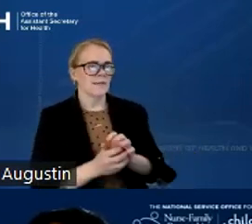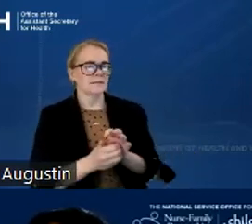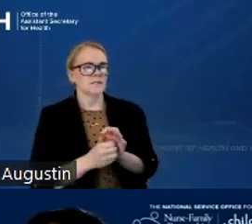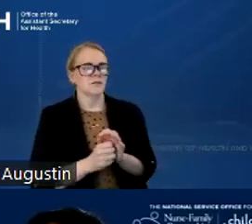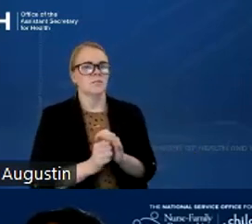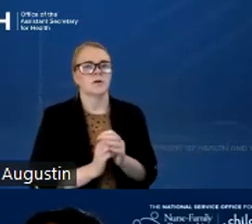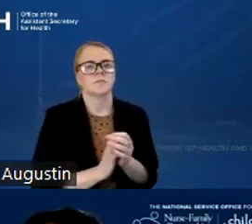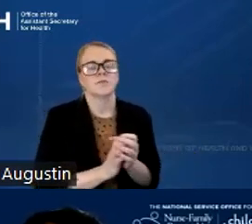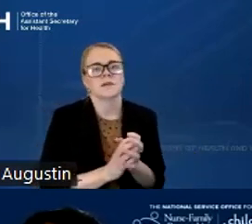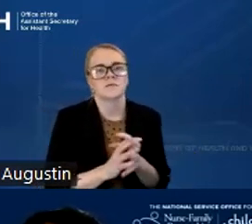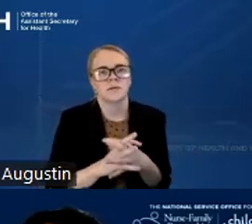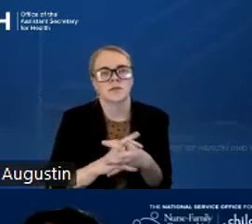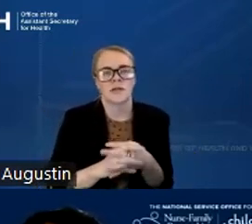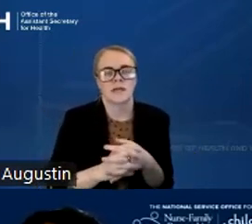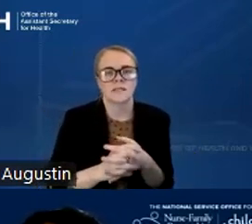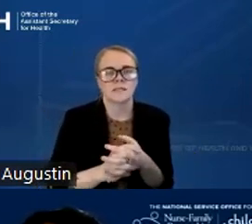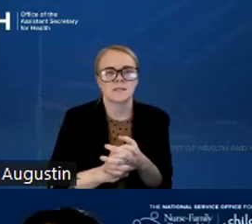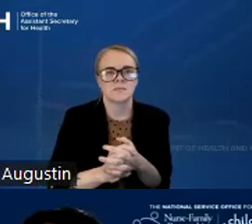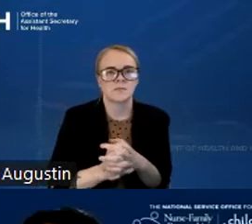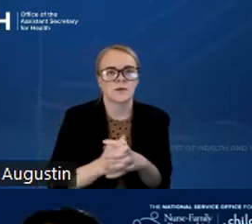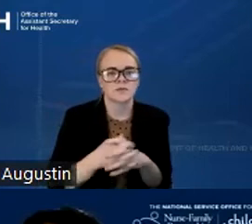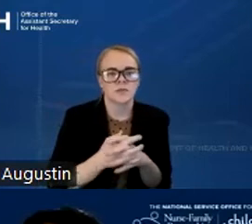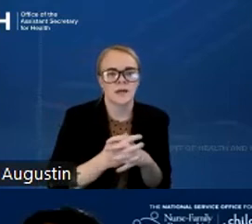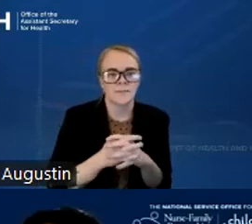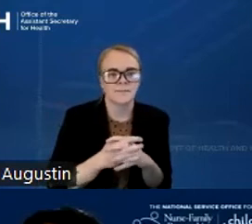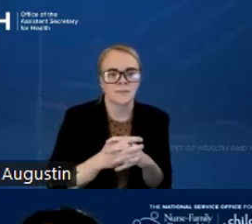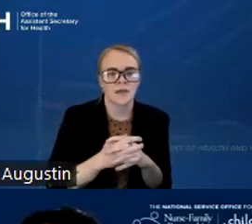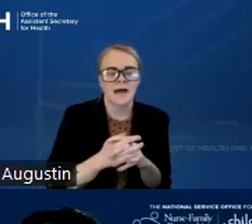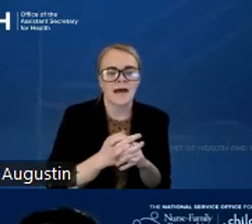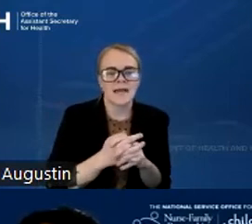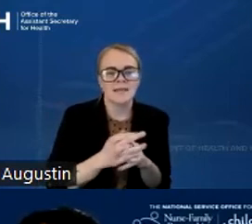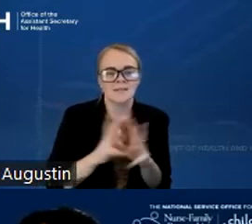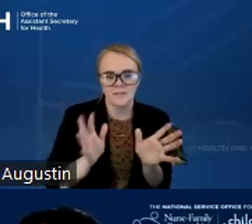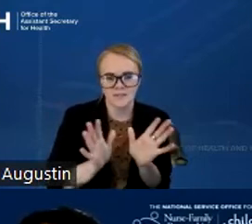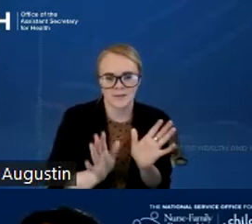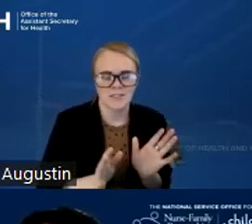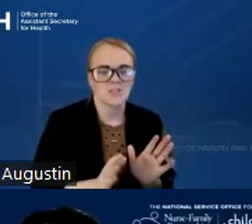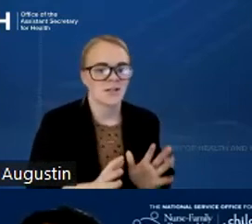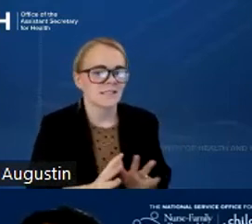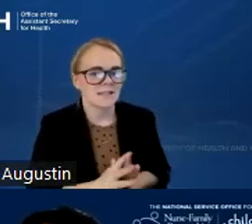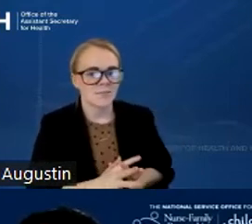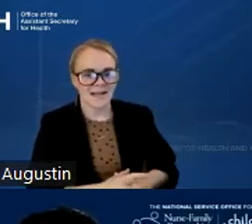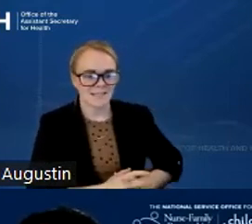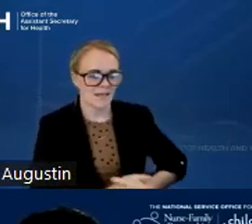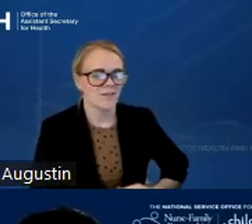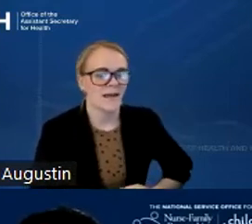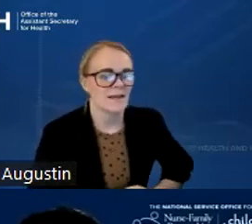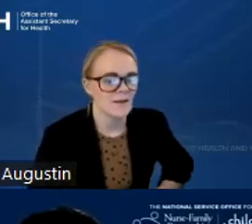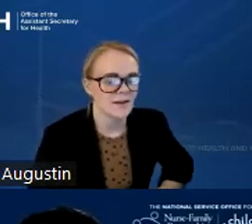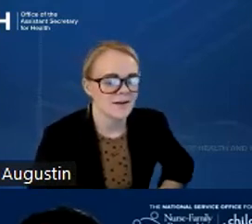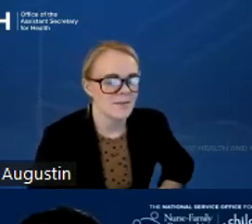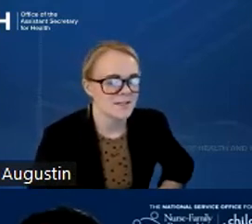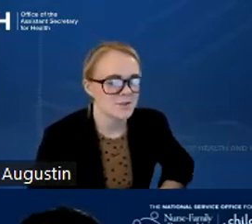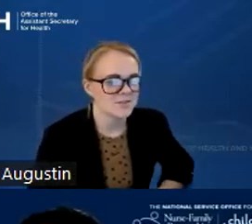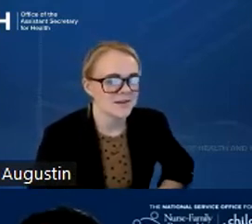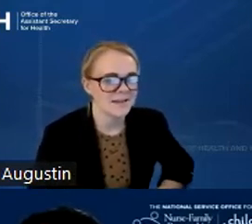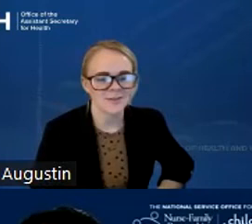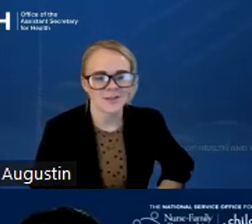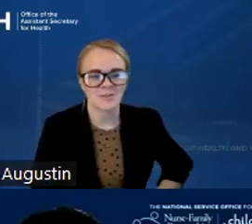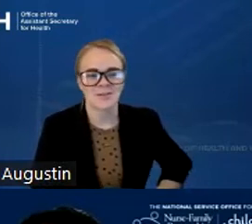Yeah, it's such an important point of being looking at systems approach. I love this conversation because in the past life, I have been a certified health coach.